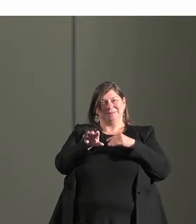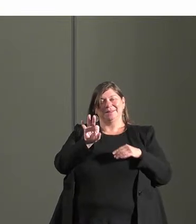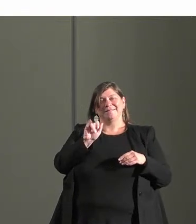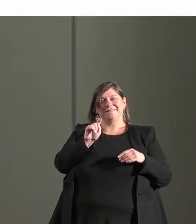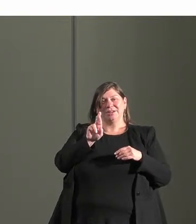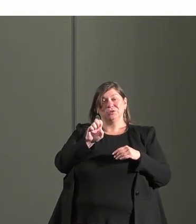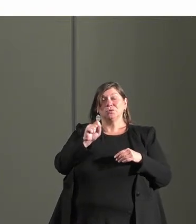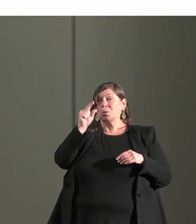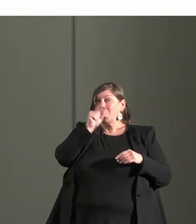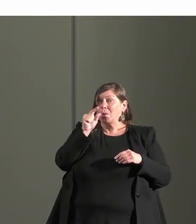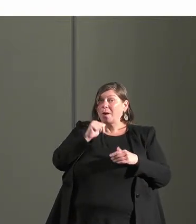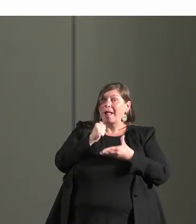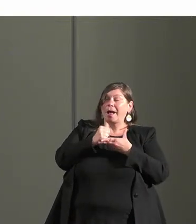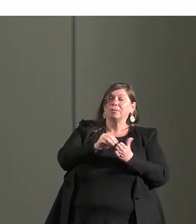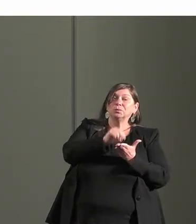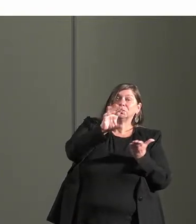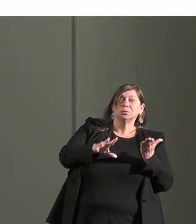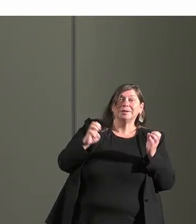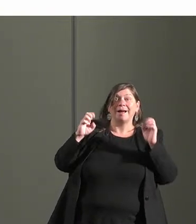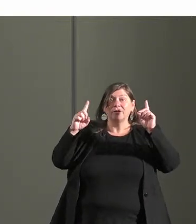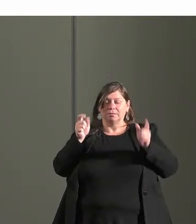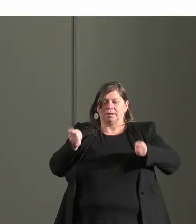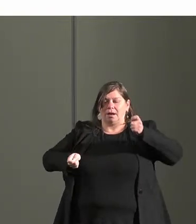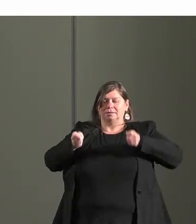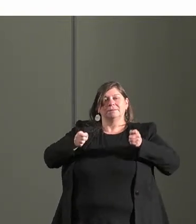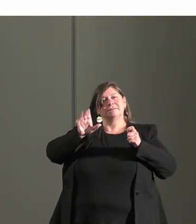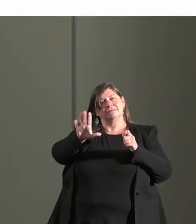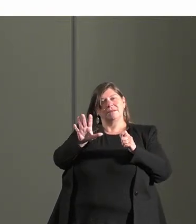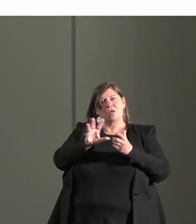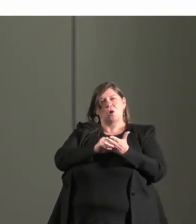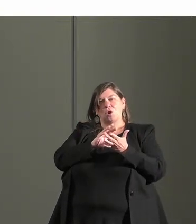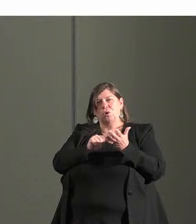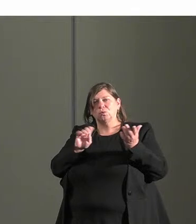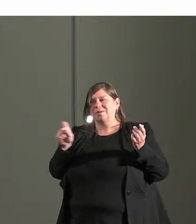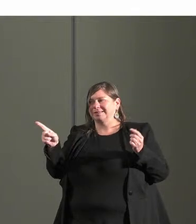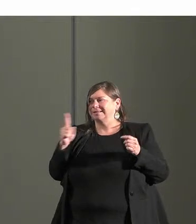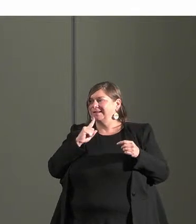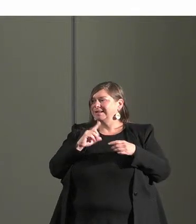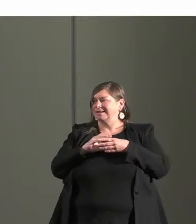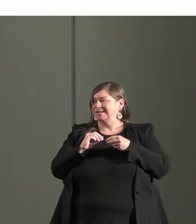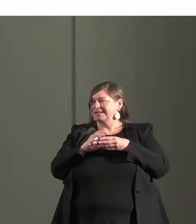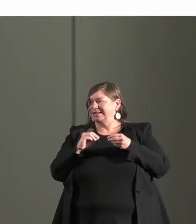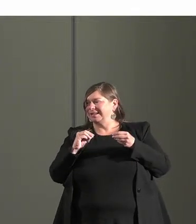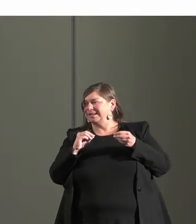learn best. With built-in accessibility features Google